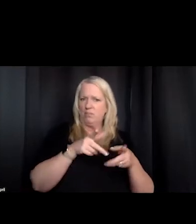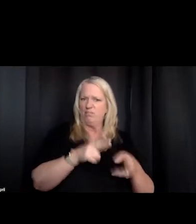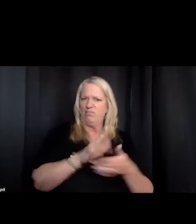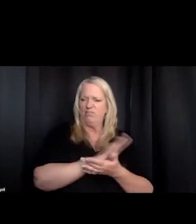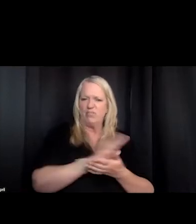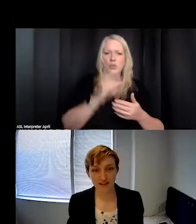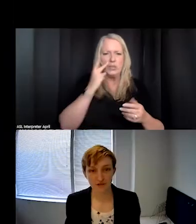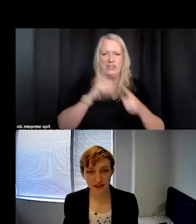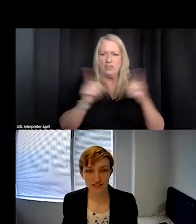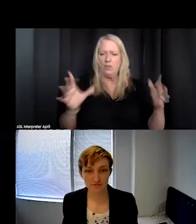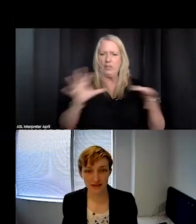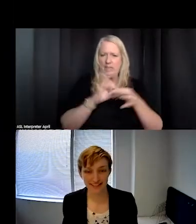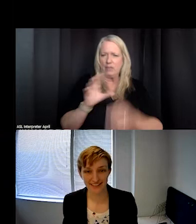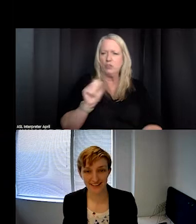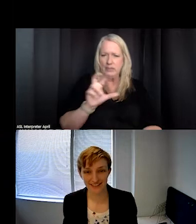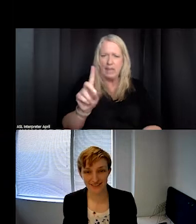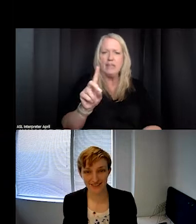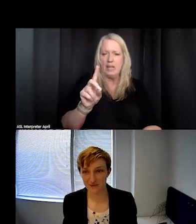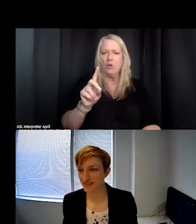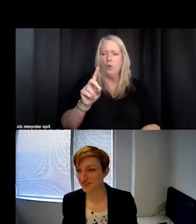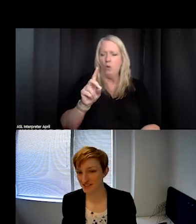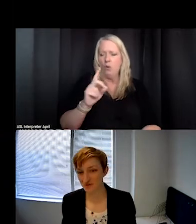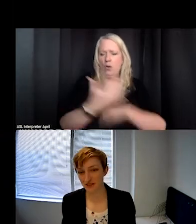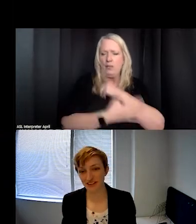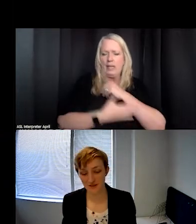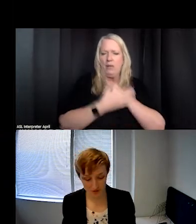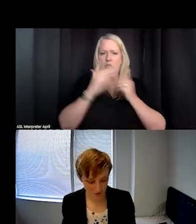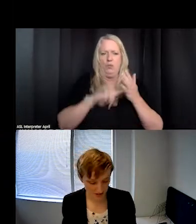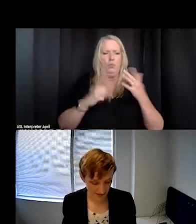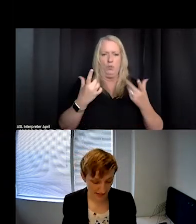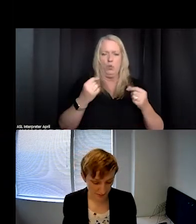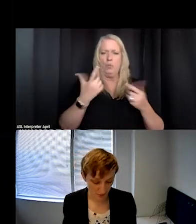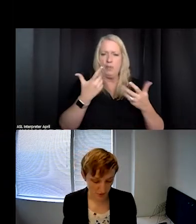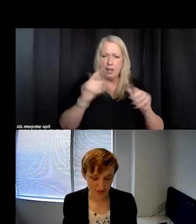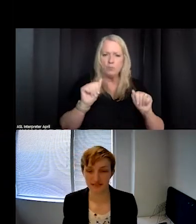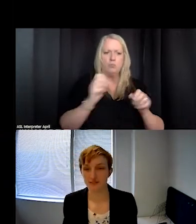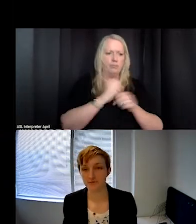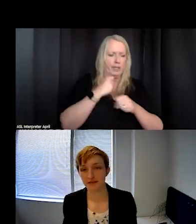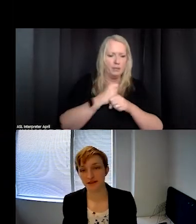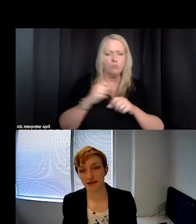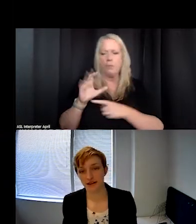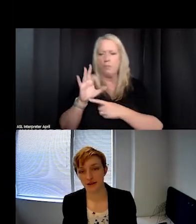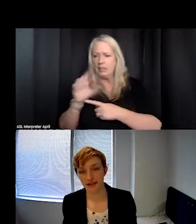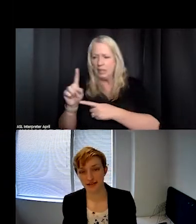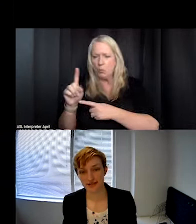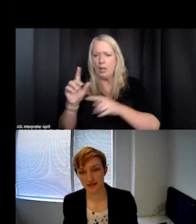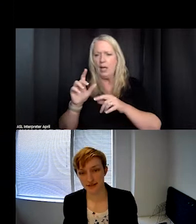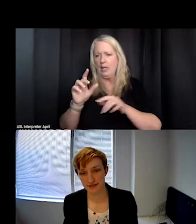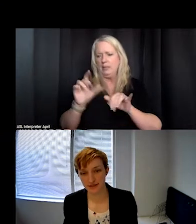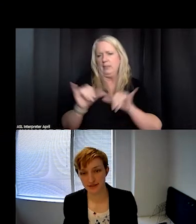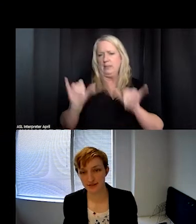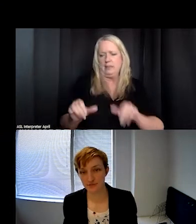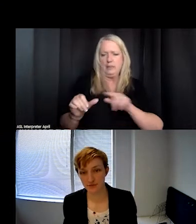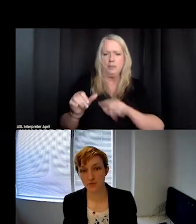SAN DIEGO COUNTY IS MAKING. MANY OF US ARE WORKING ON, THE 911 SYSTEM, AND THE MOBILE